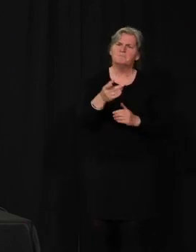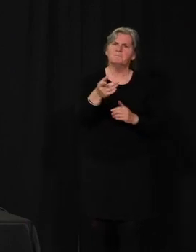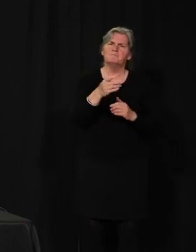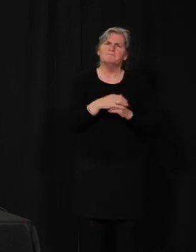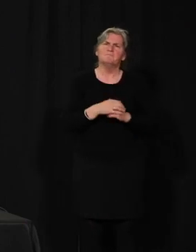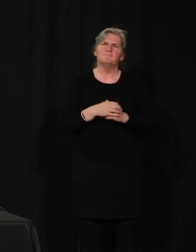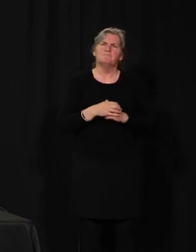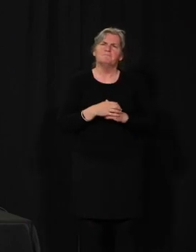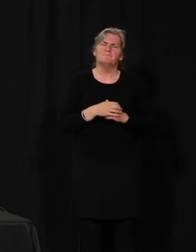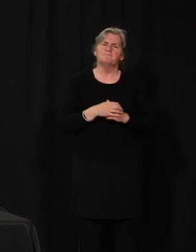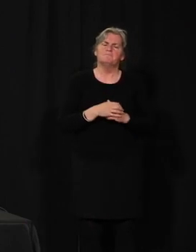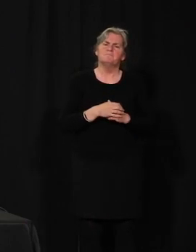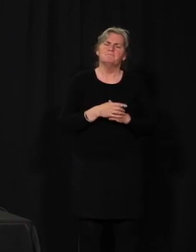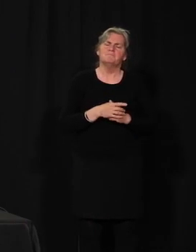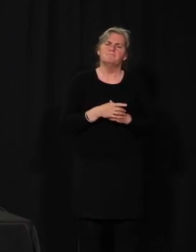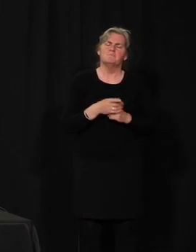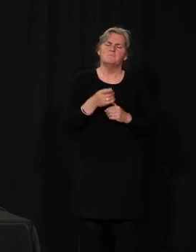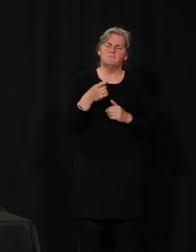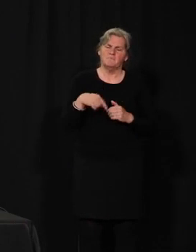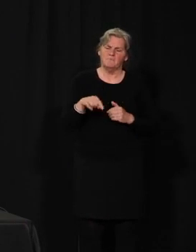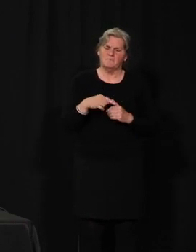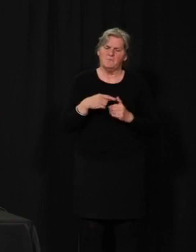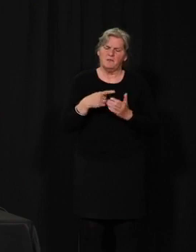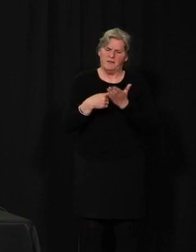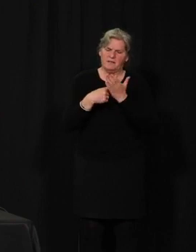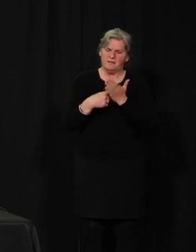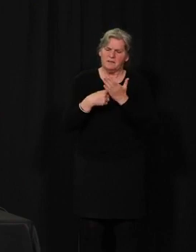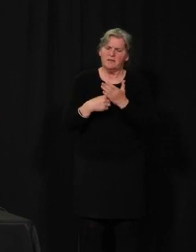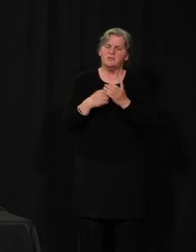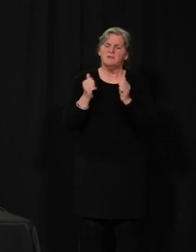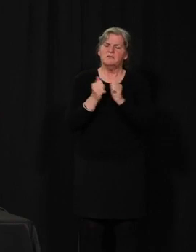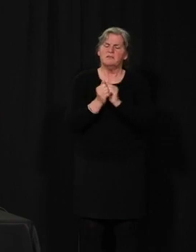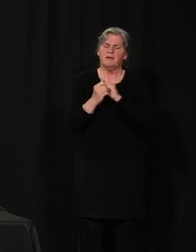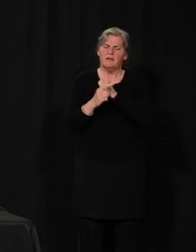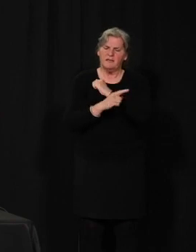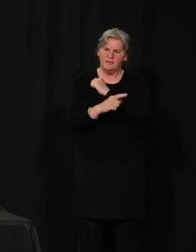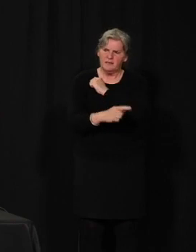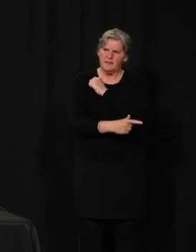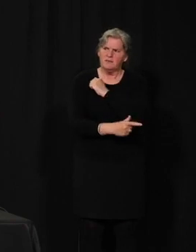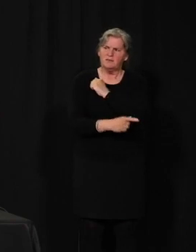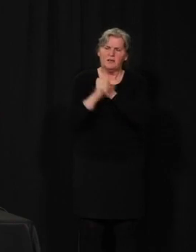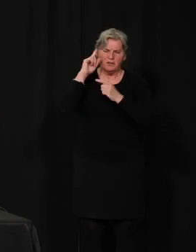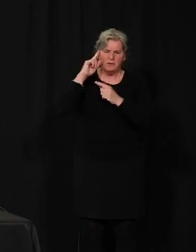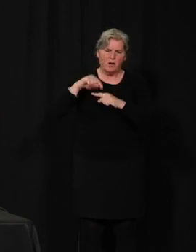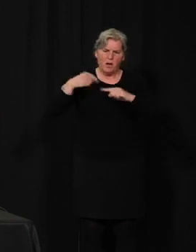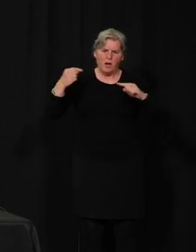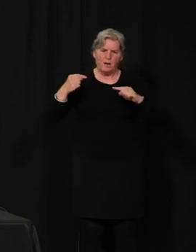I'm curious on, were there discussions and cabinet? How was this decision made?